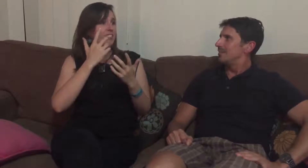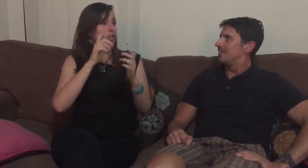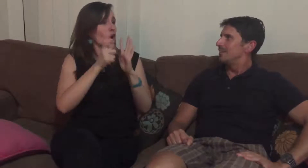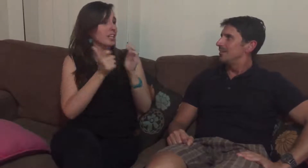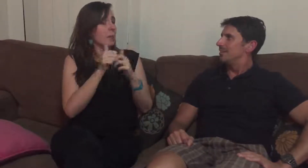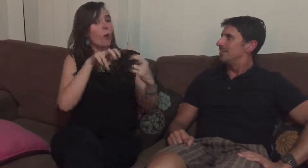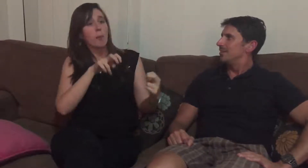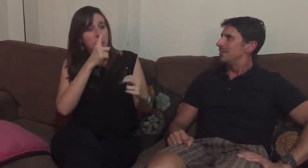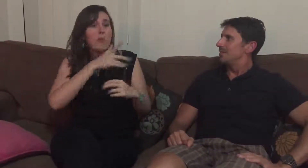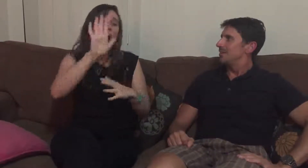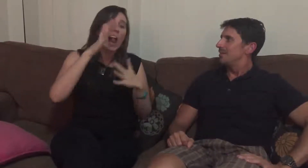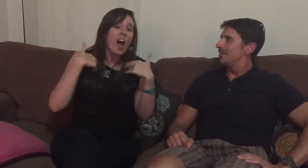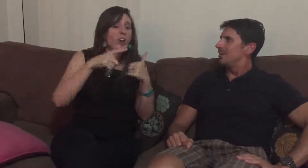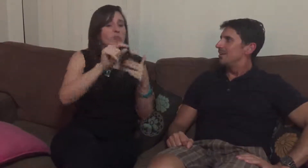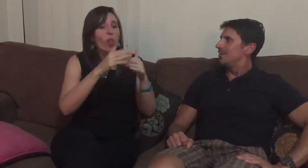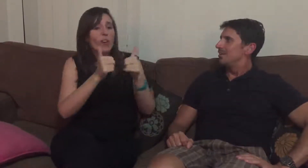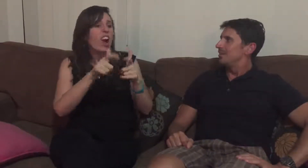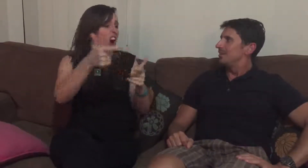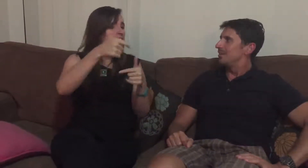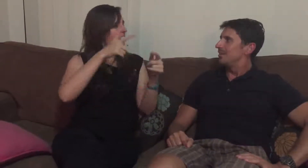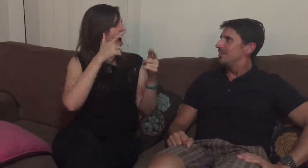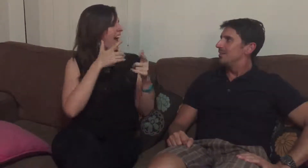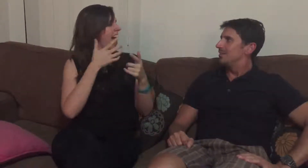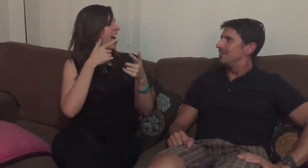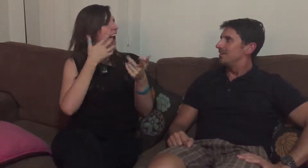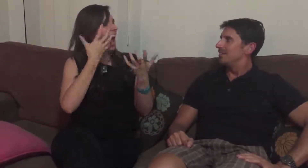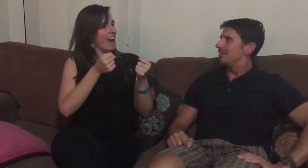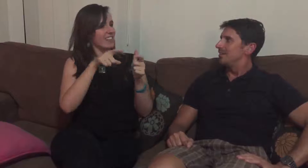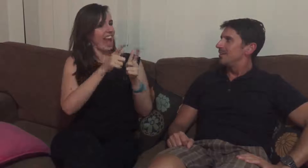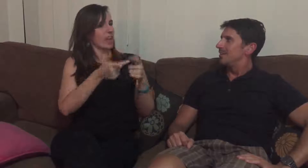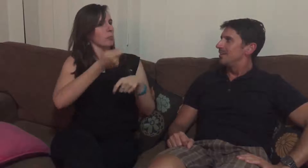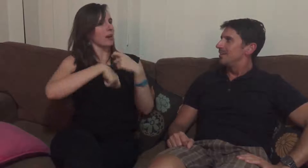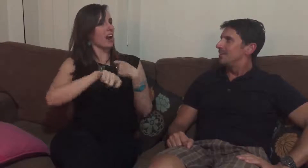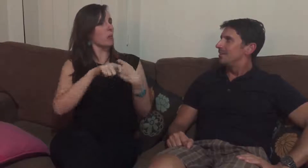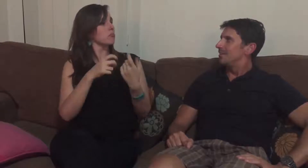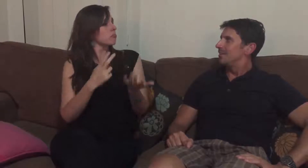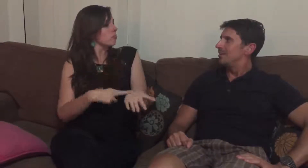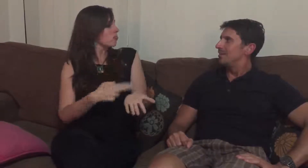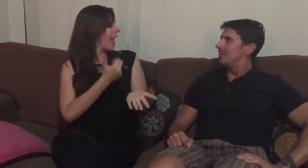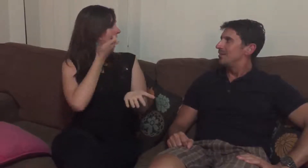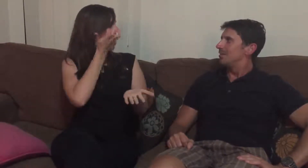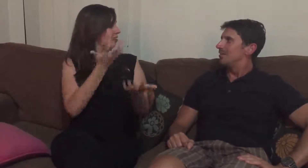to go to the doctor's, go to the shops, and have people sign to them, so that they can communicate easily